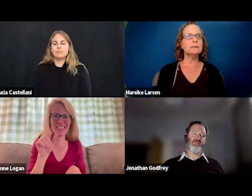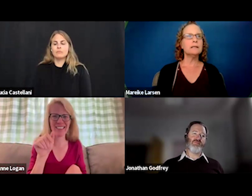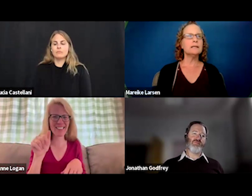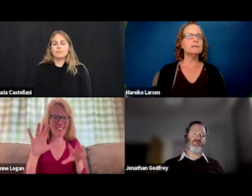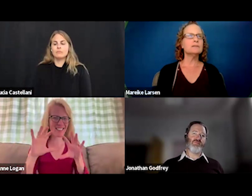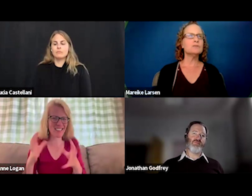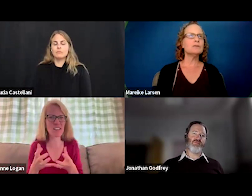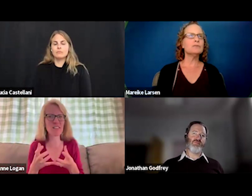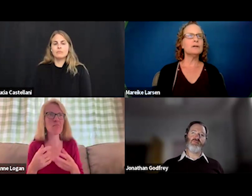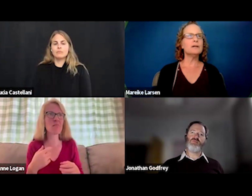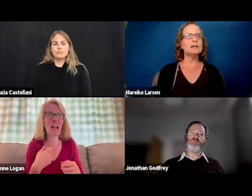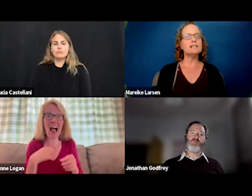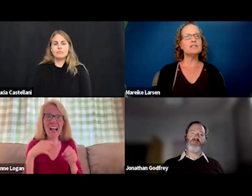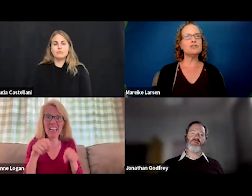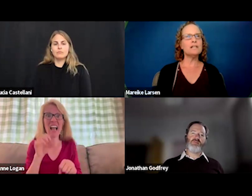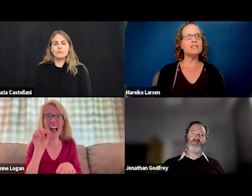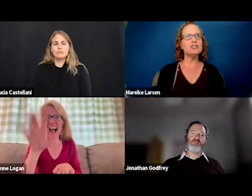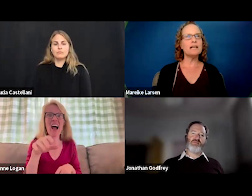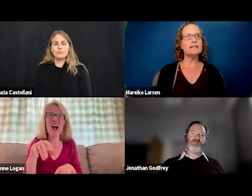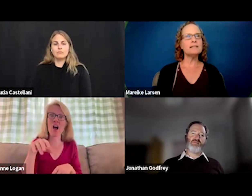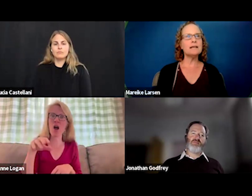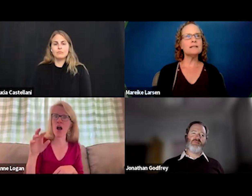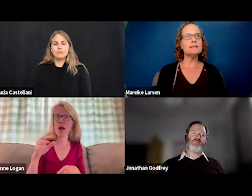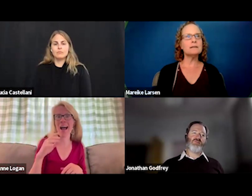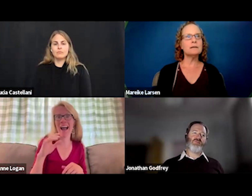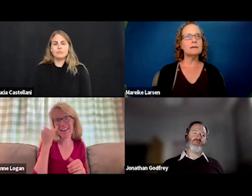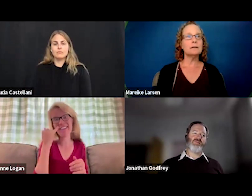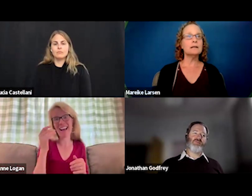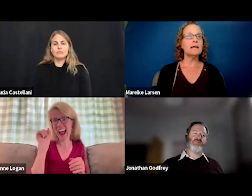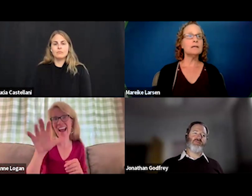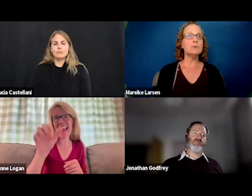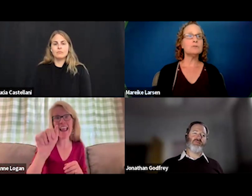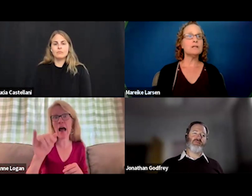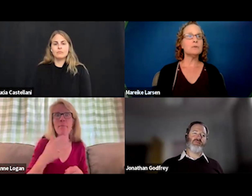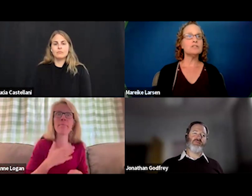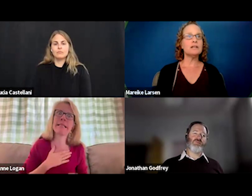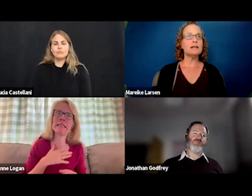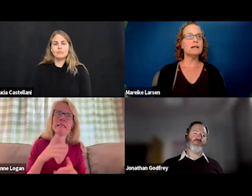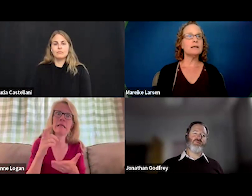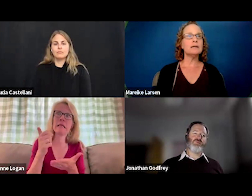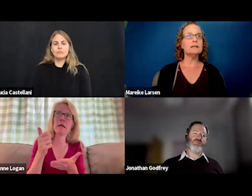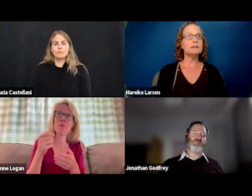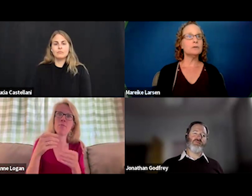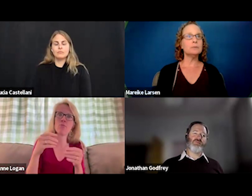and on a strange data set. And I can pose that question to AI.